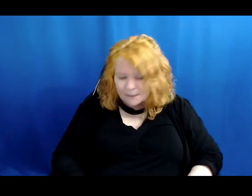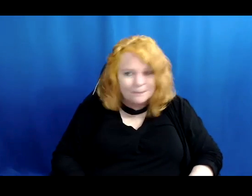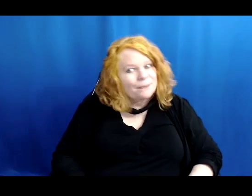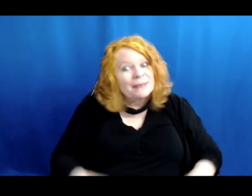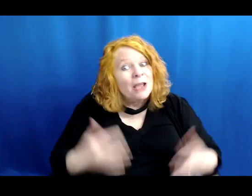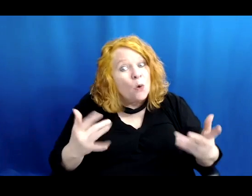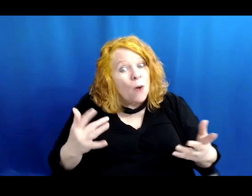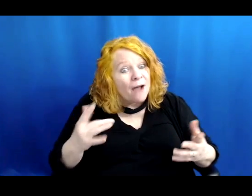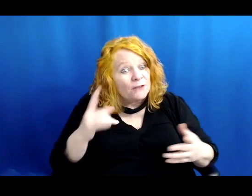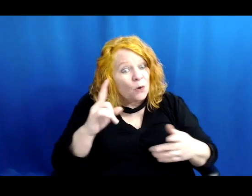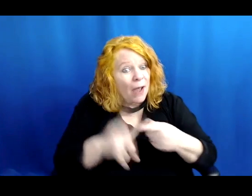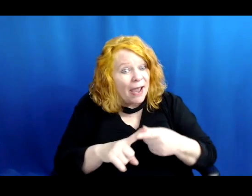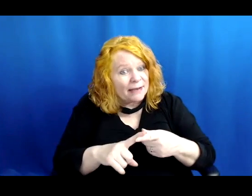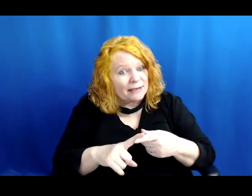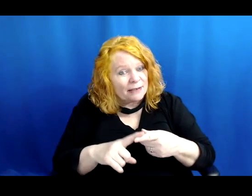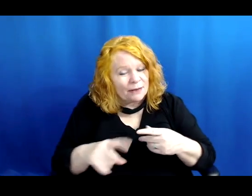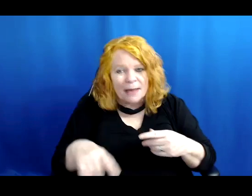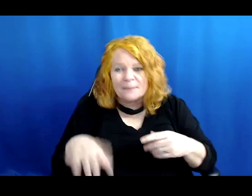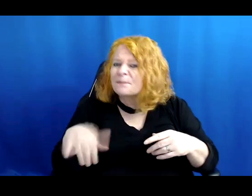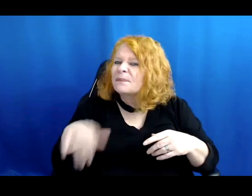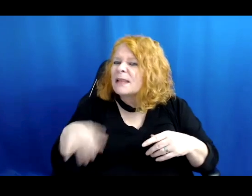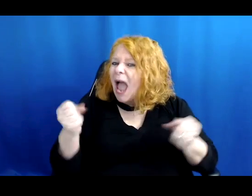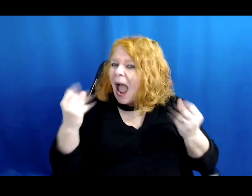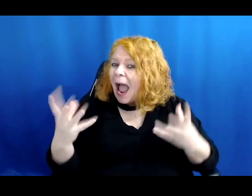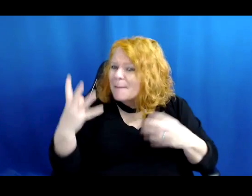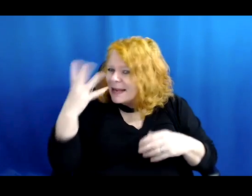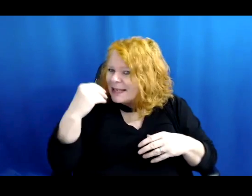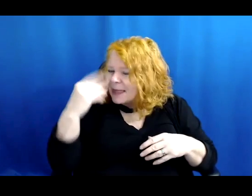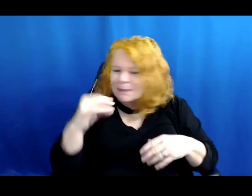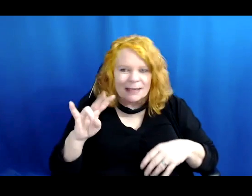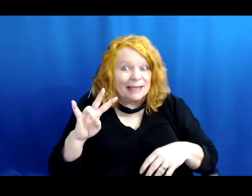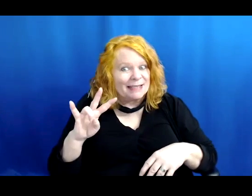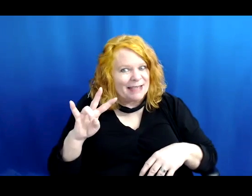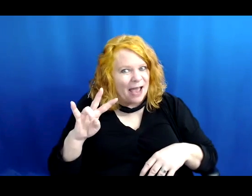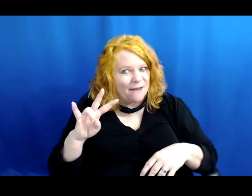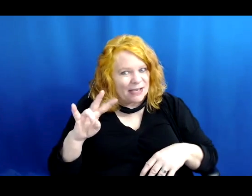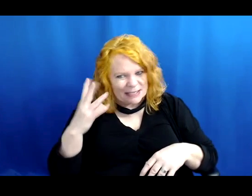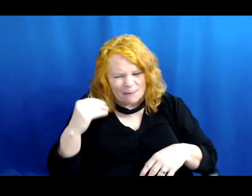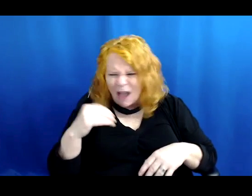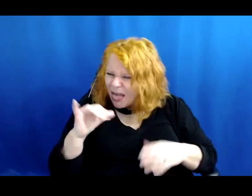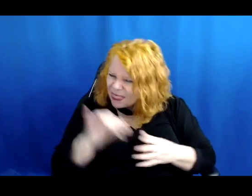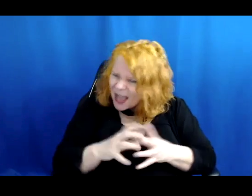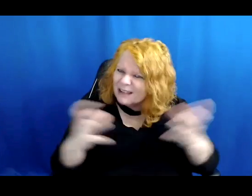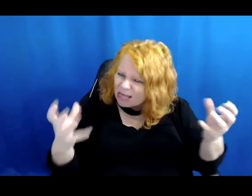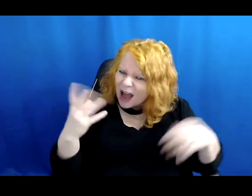to wait till next year. >> How many sleeps Gwyn “Seven sleeps.” >> That’s a lot of sleeps!